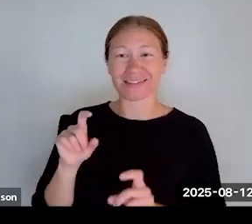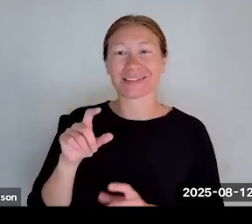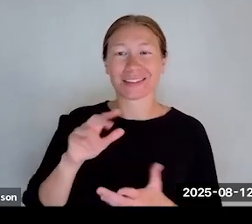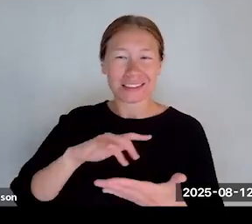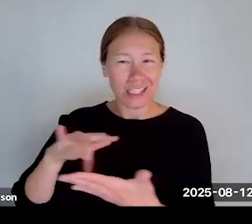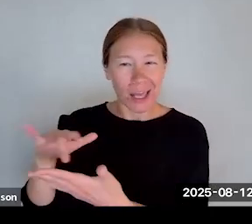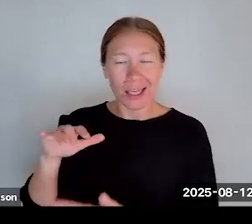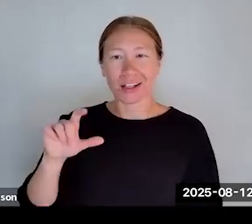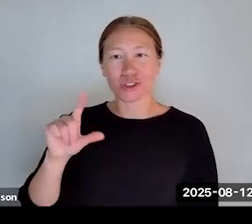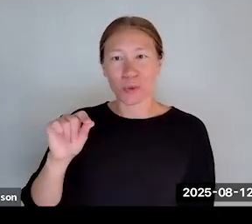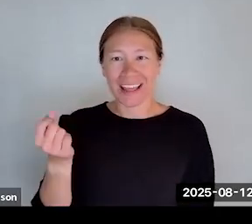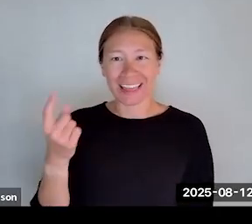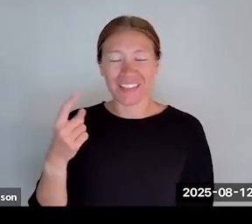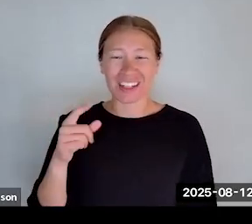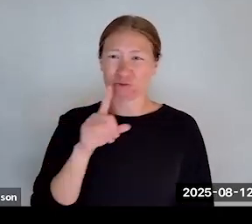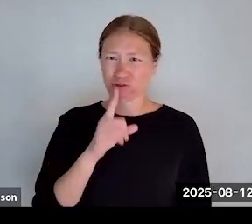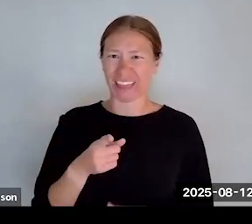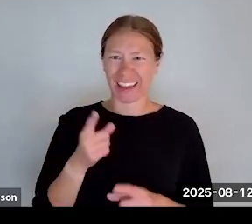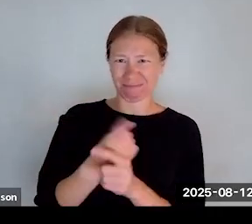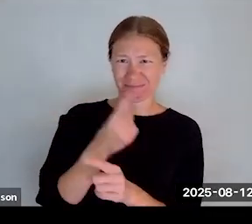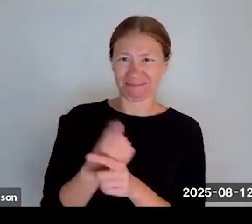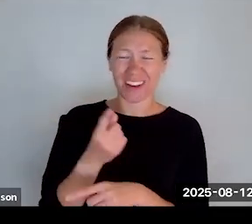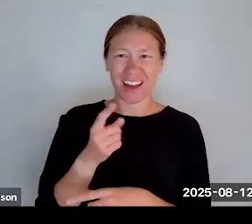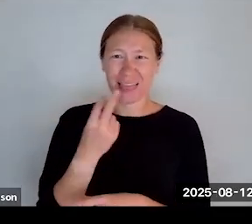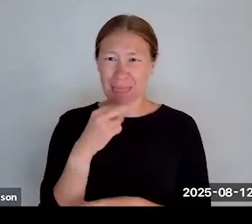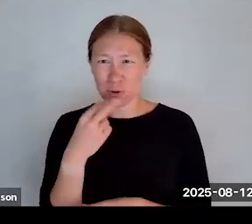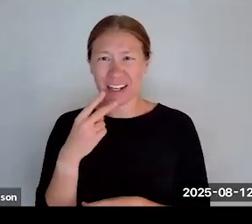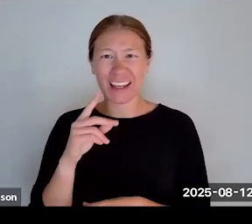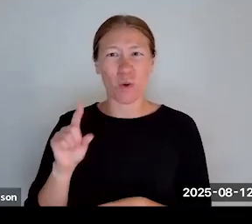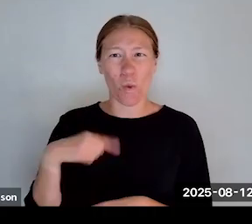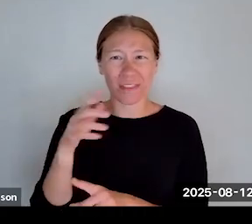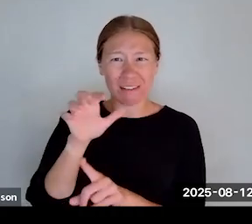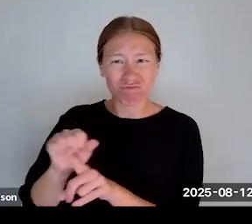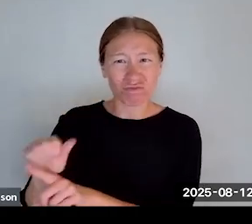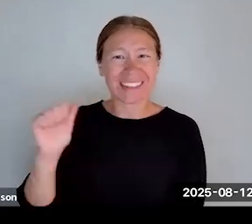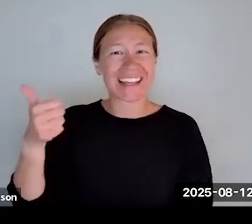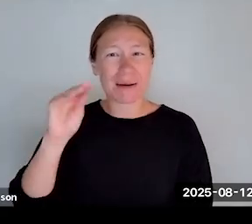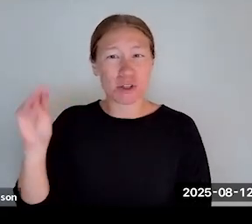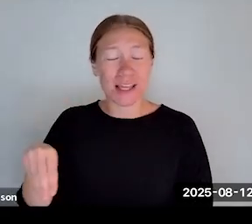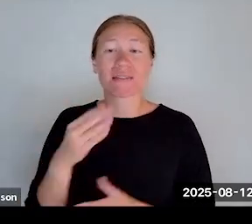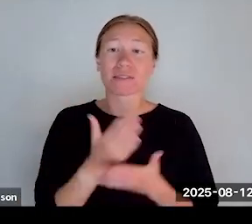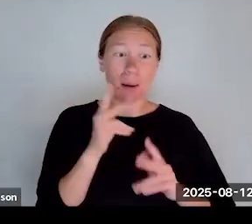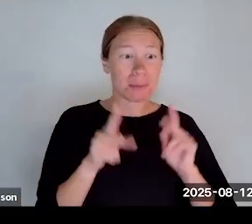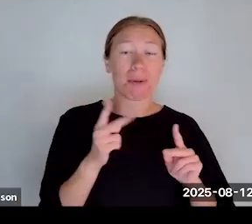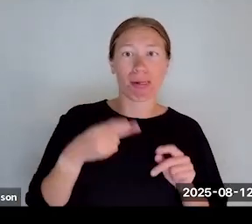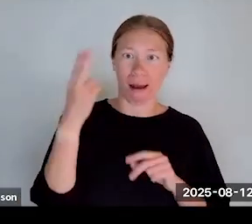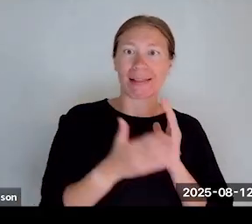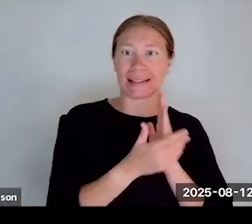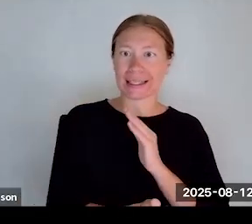was only about 10%, and while there are some individuals who become highly skilled and achieve much higher rates of accuracy,